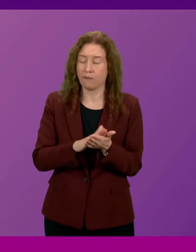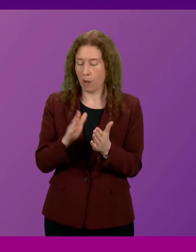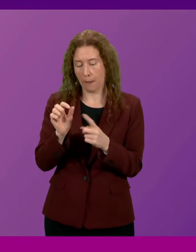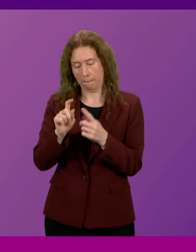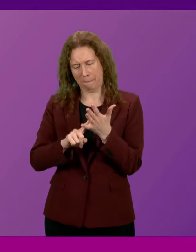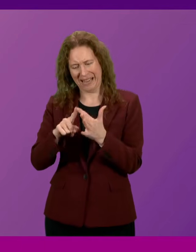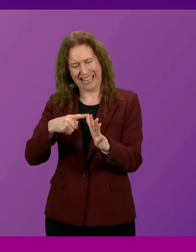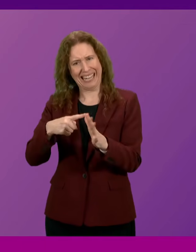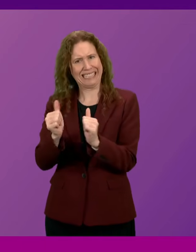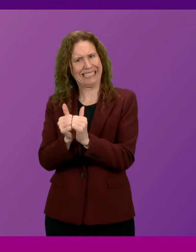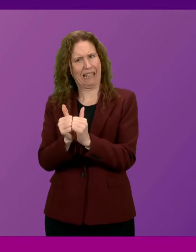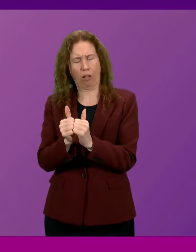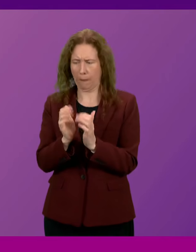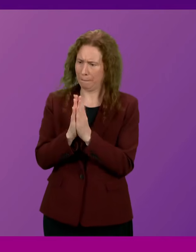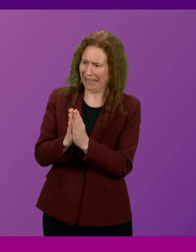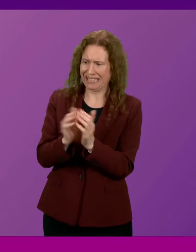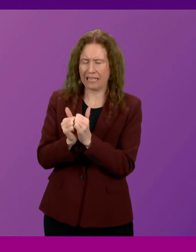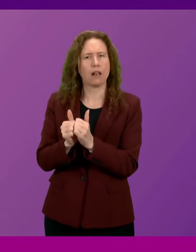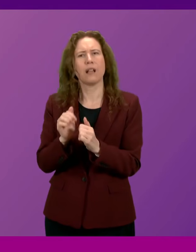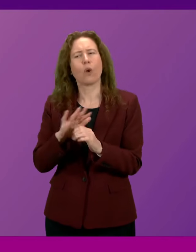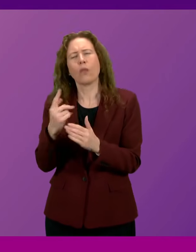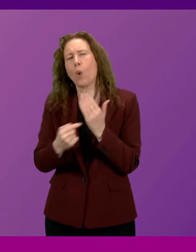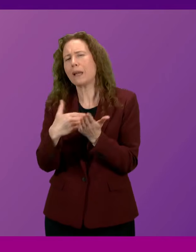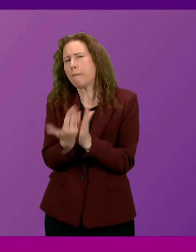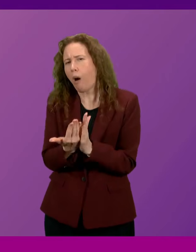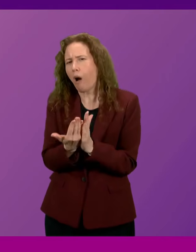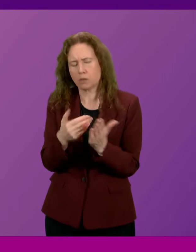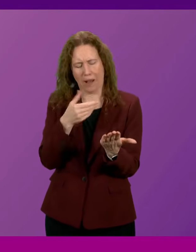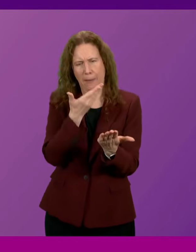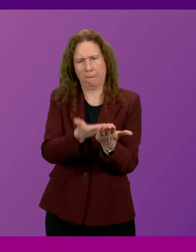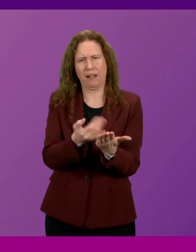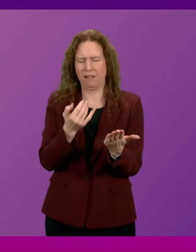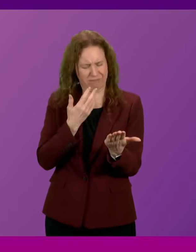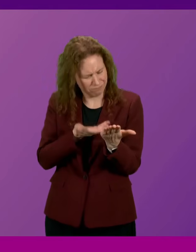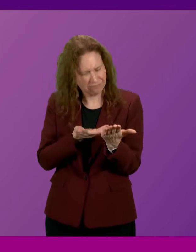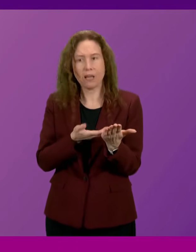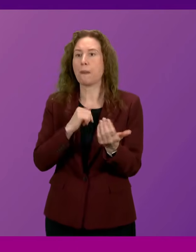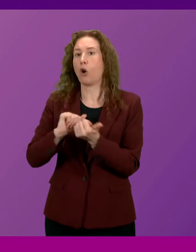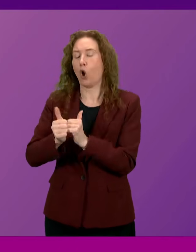of the bill that does not do what it should. My colleague Liam Kerr has lodged an amendment